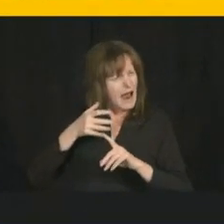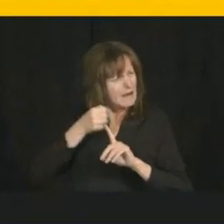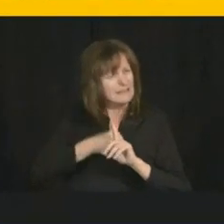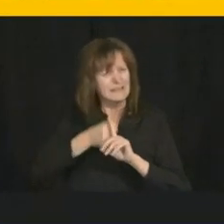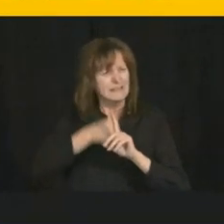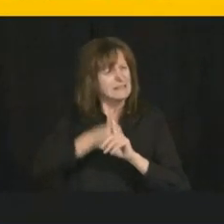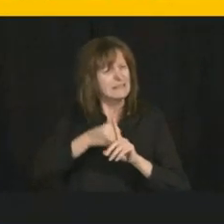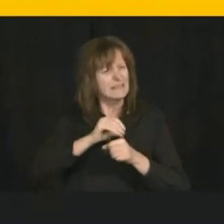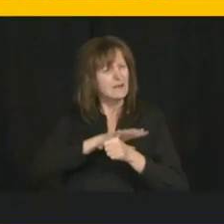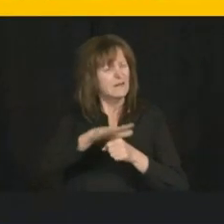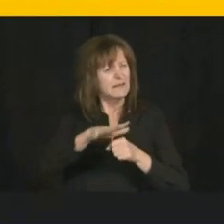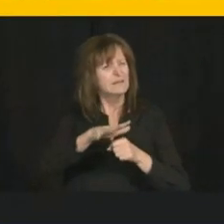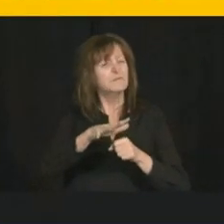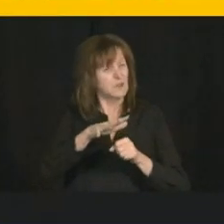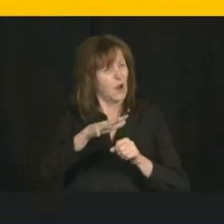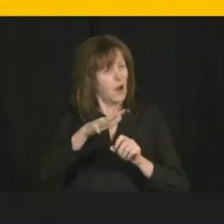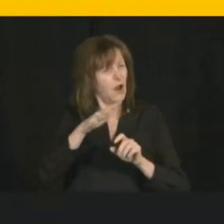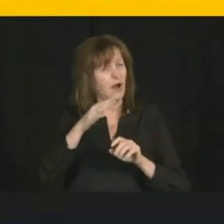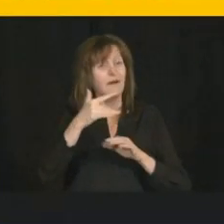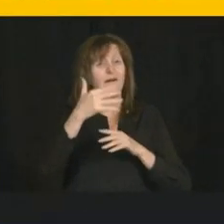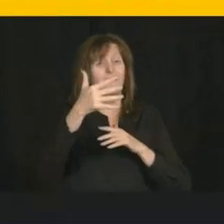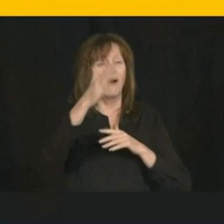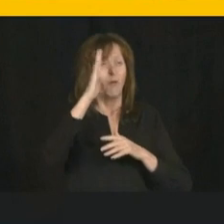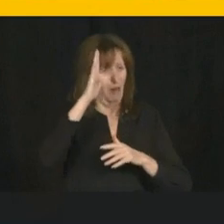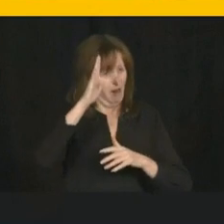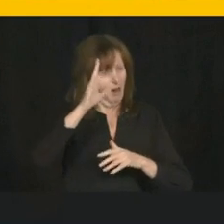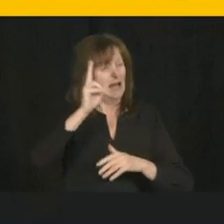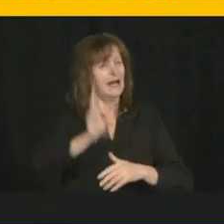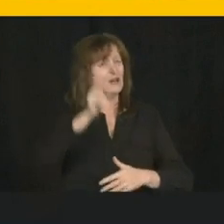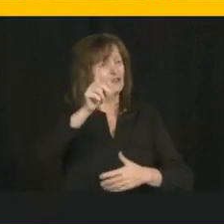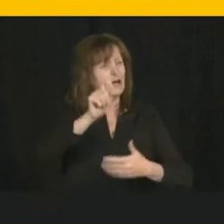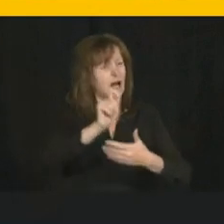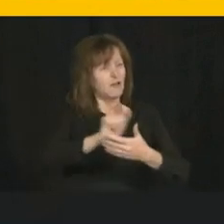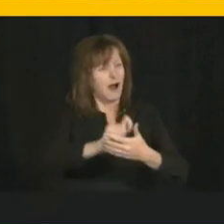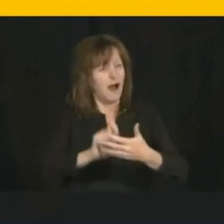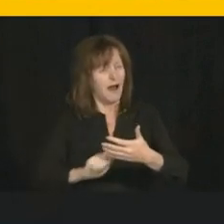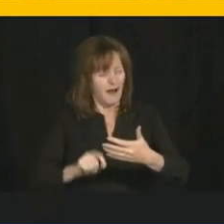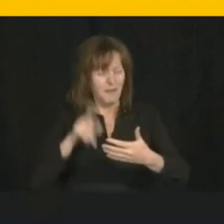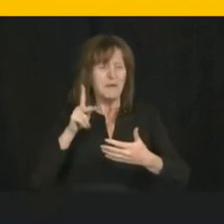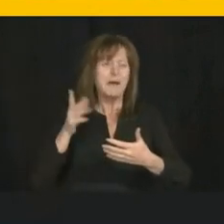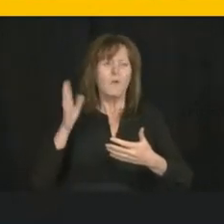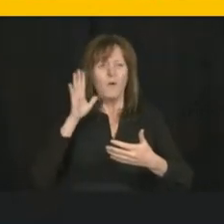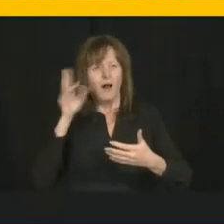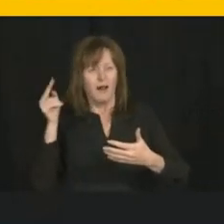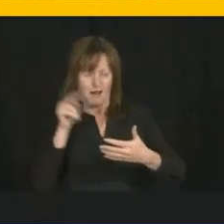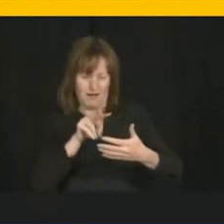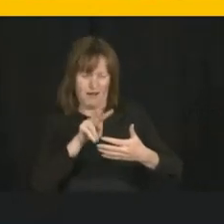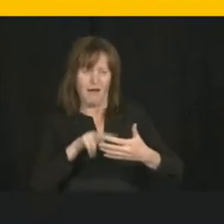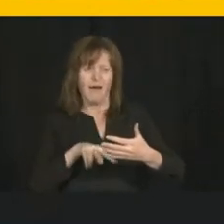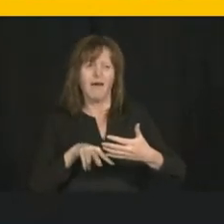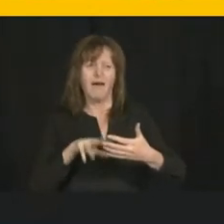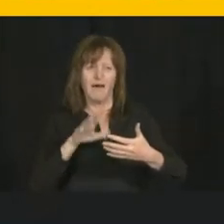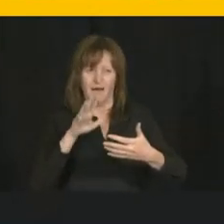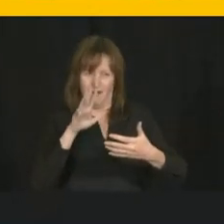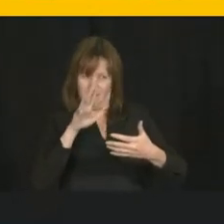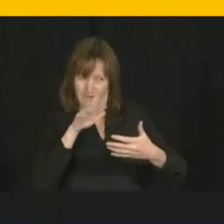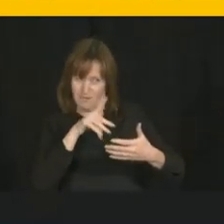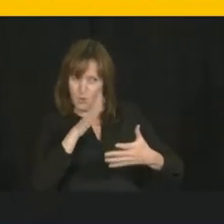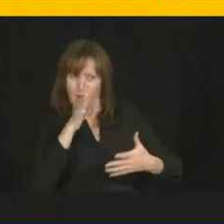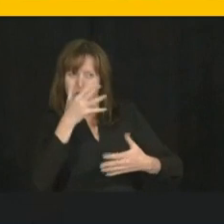WE'RE THROWING EVERYTHING WE'VE